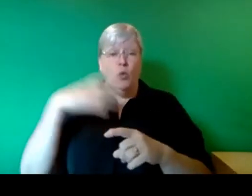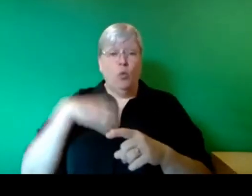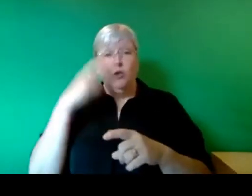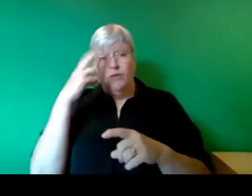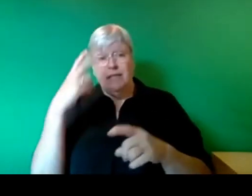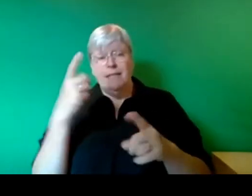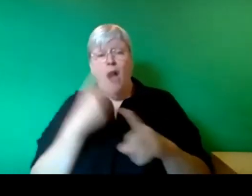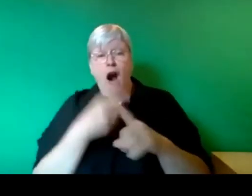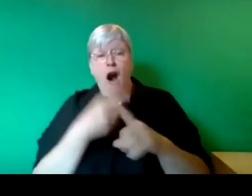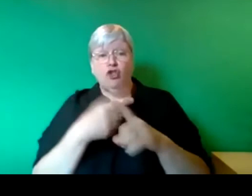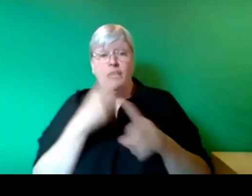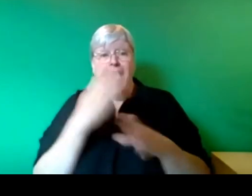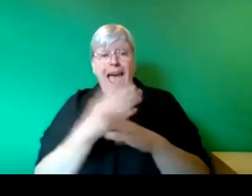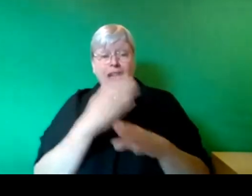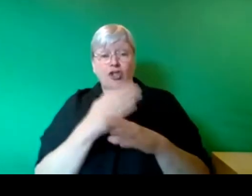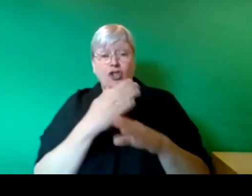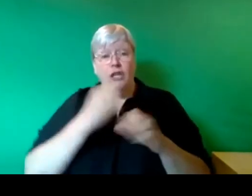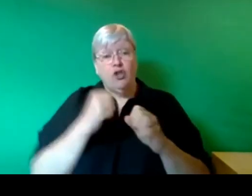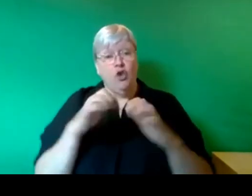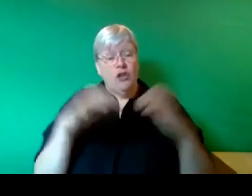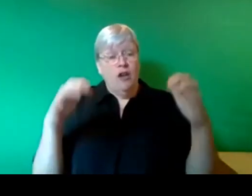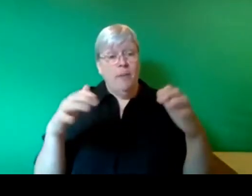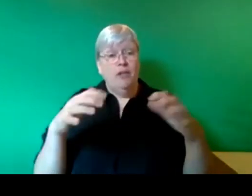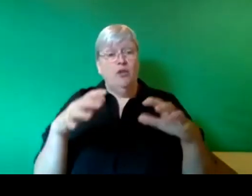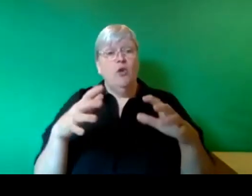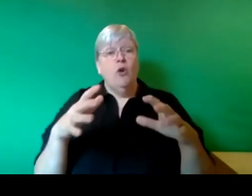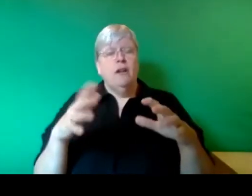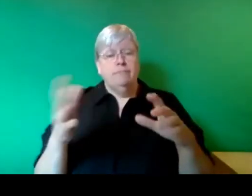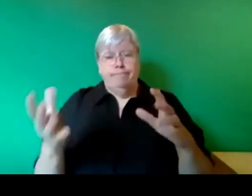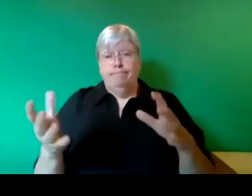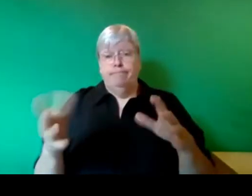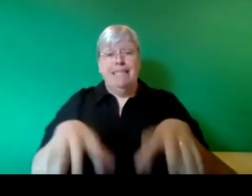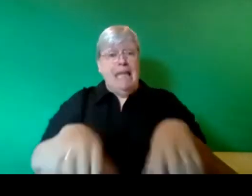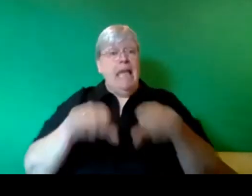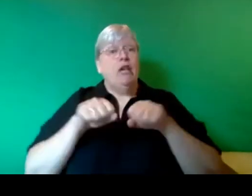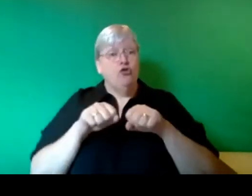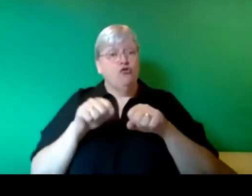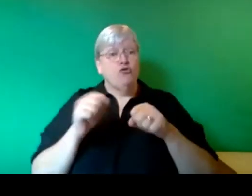back control of our bus network, climate proof our homes through street by street